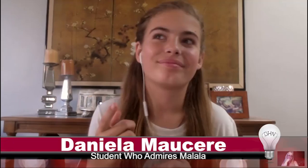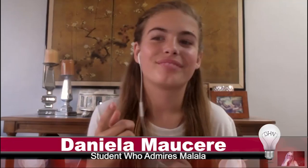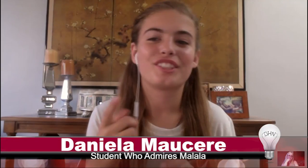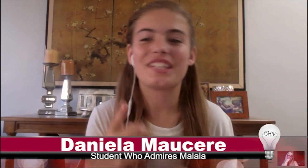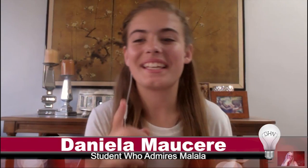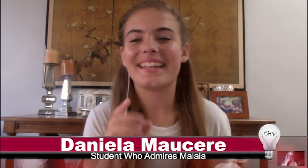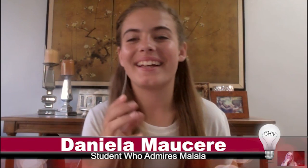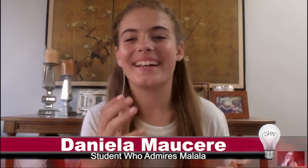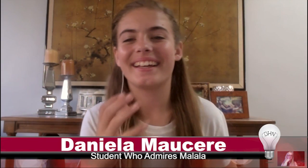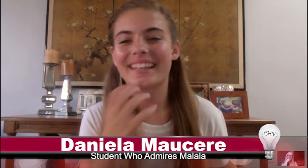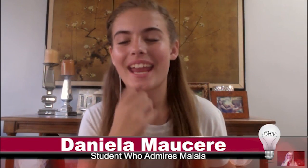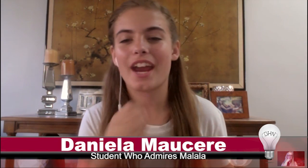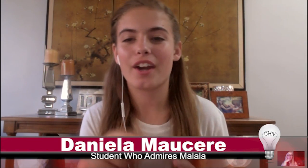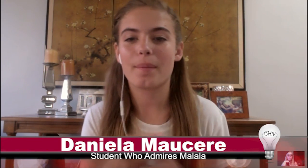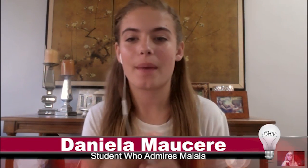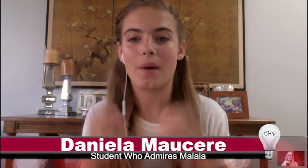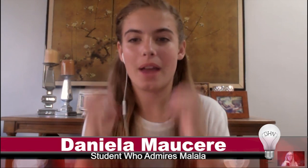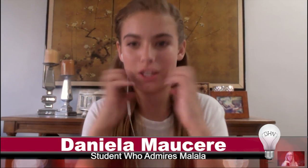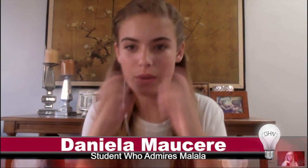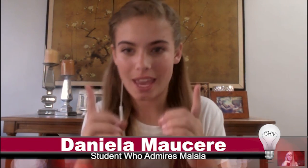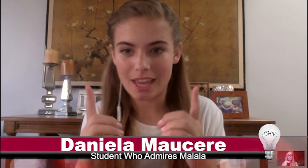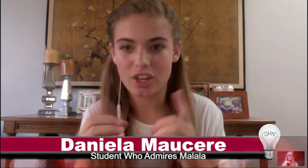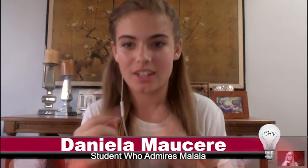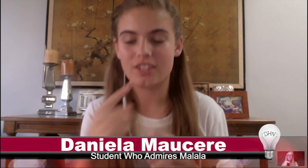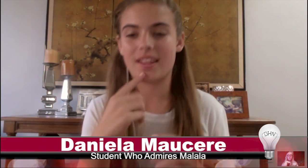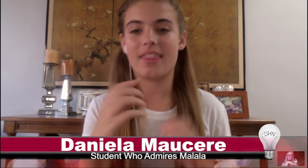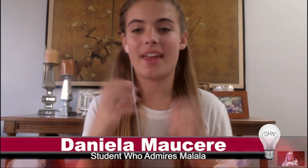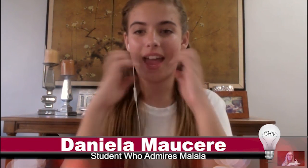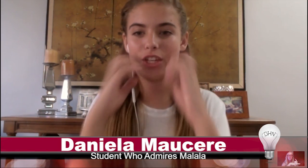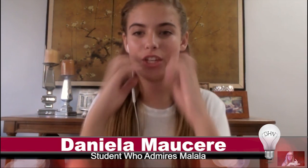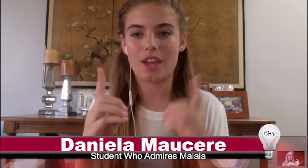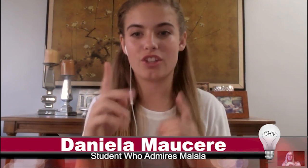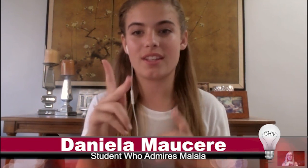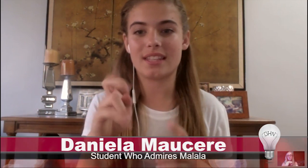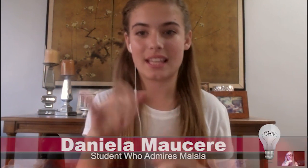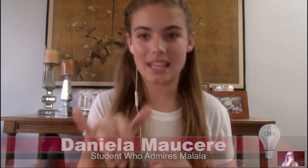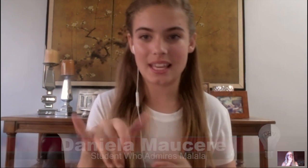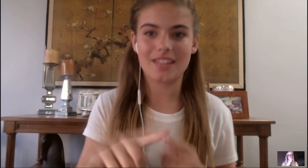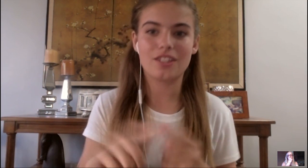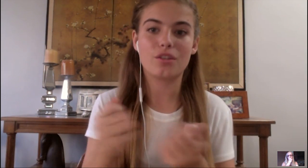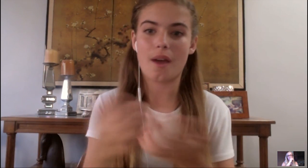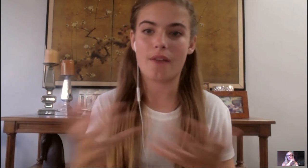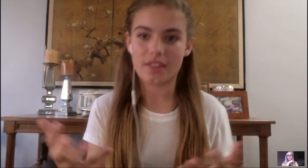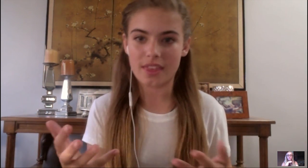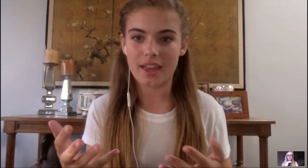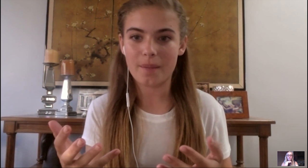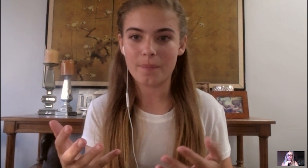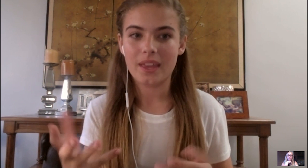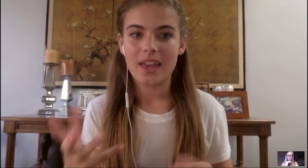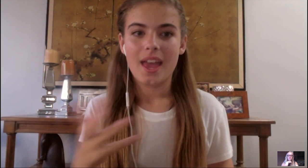Daniela: “She cared about education. She said that education is the key to everything.”